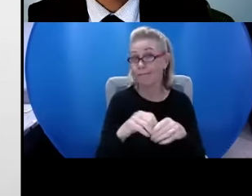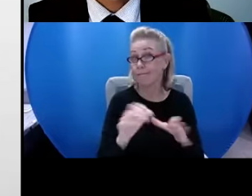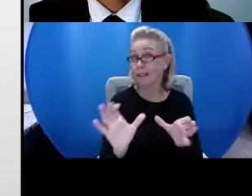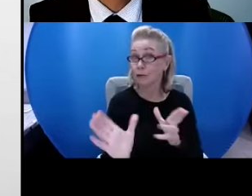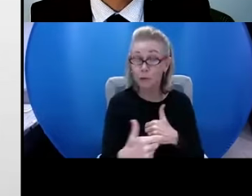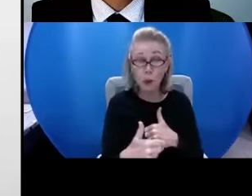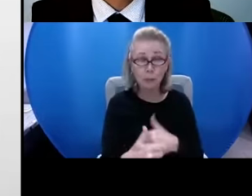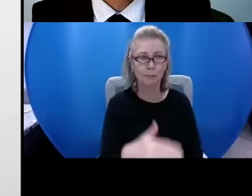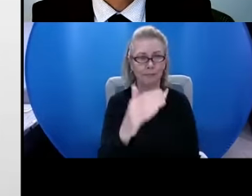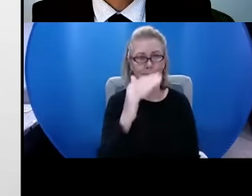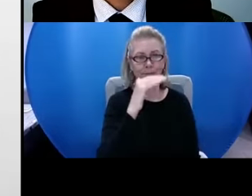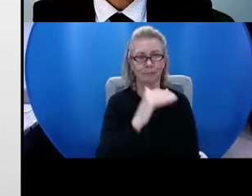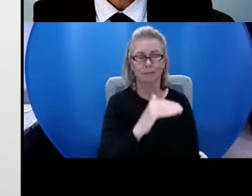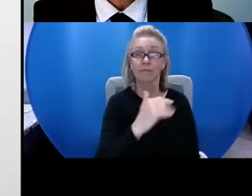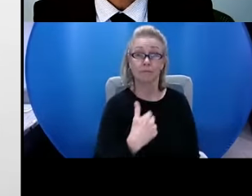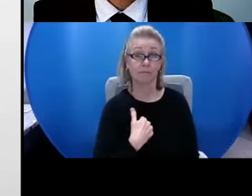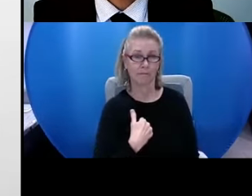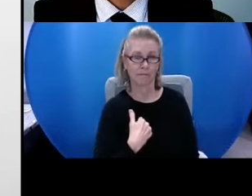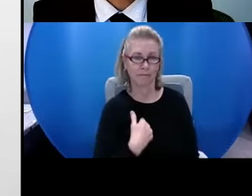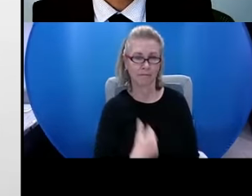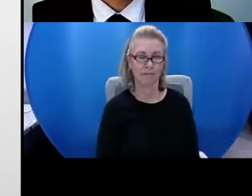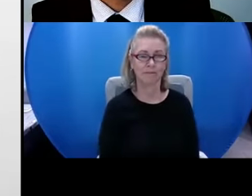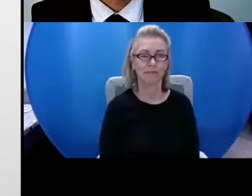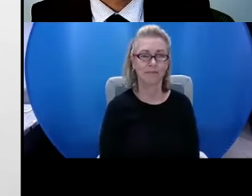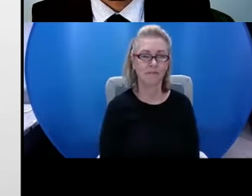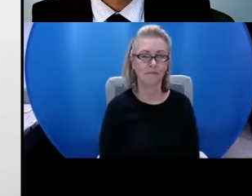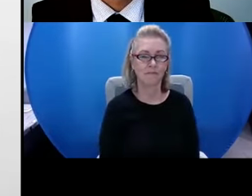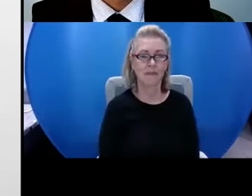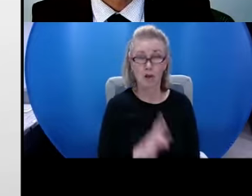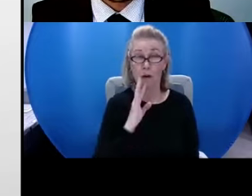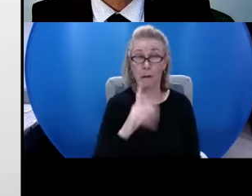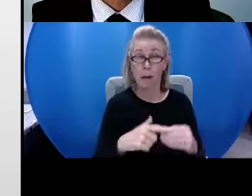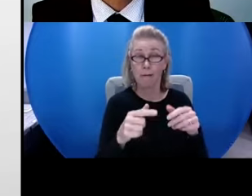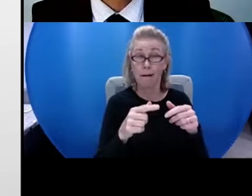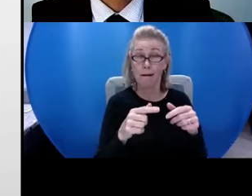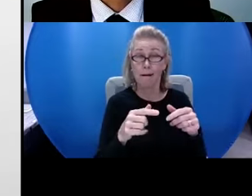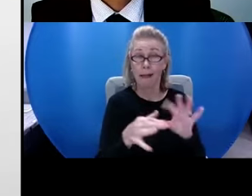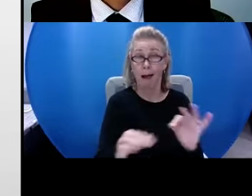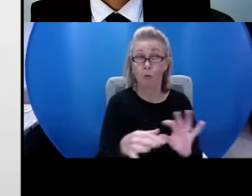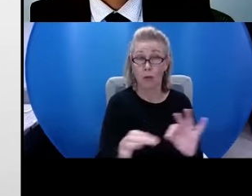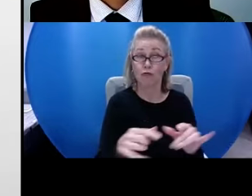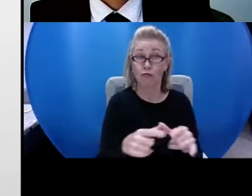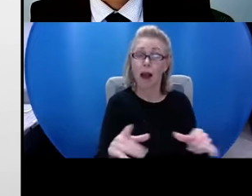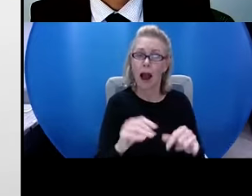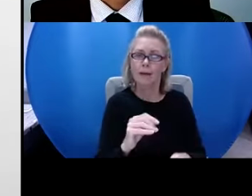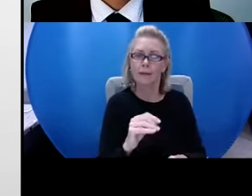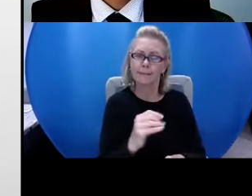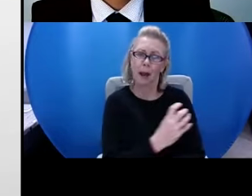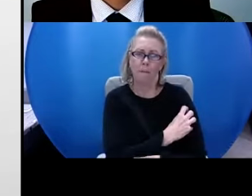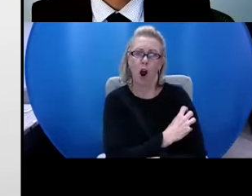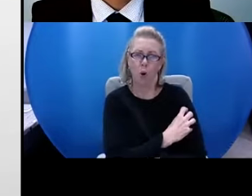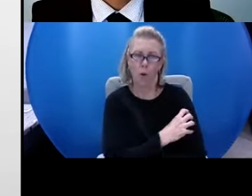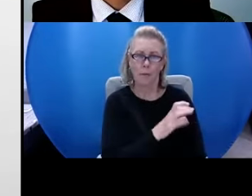I'll follow up talking about Language as (Em)powerment, and Reiko will follow with Student-Led